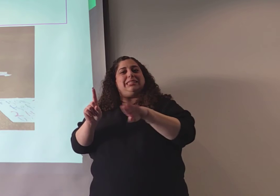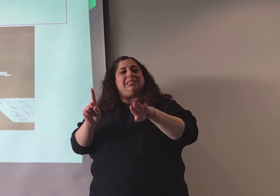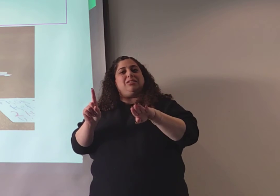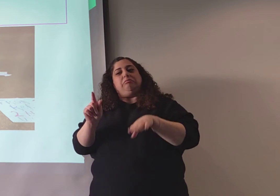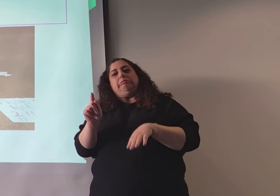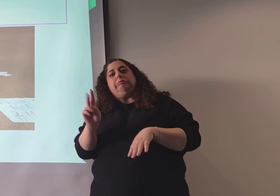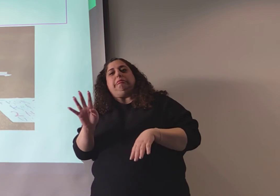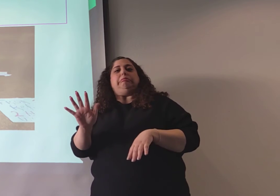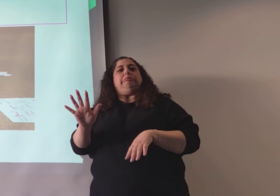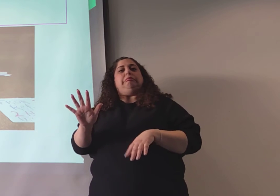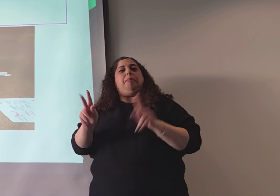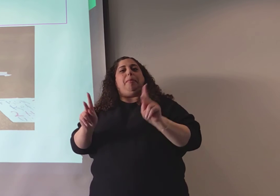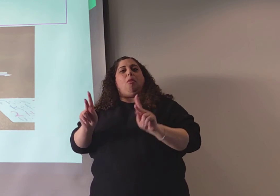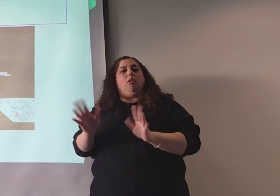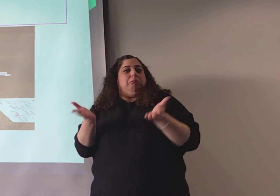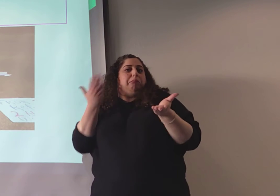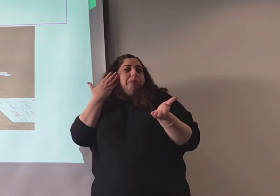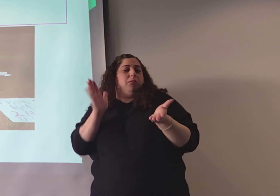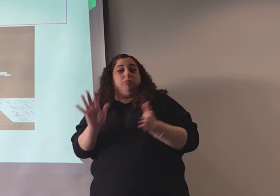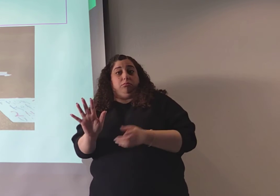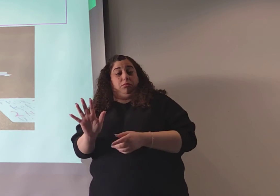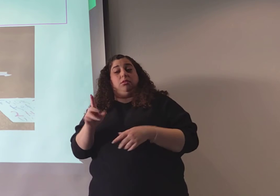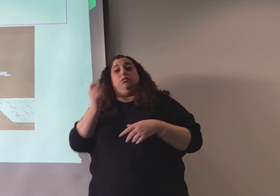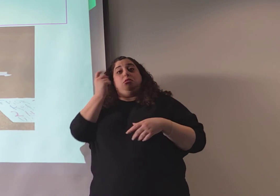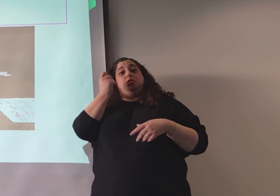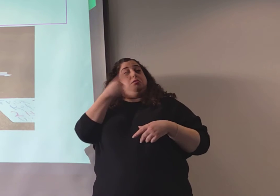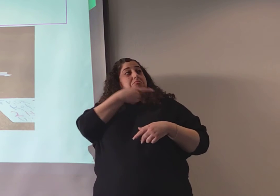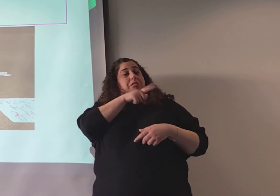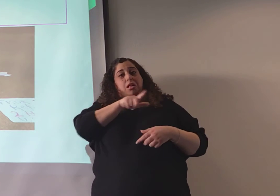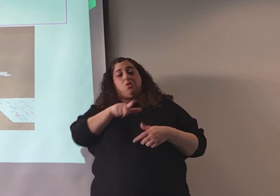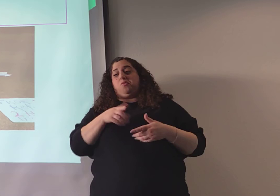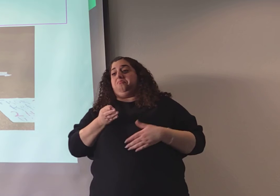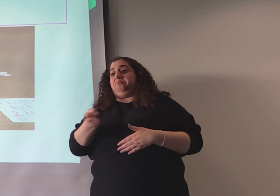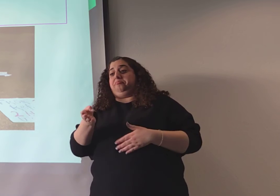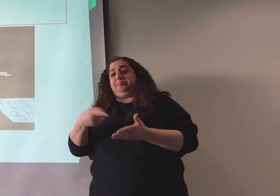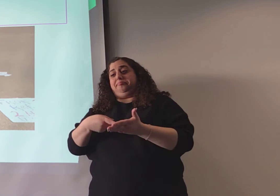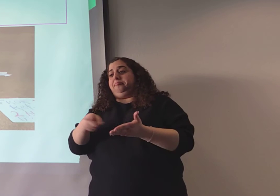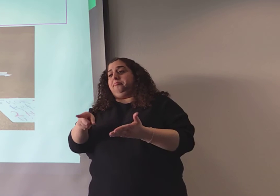And is there a disability or anything like that, if you’re out of work?